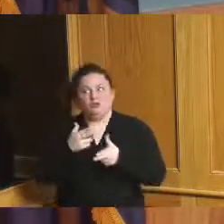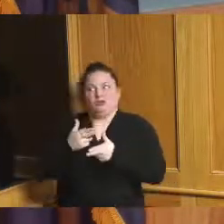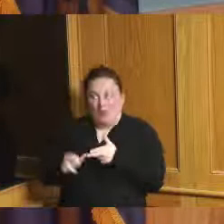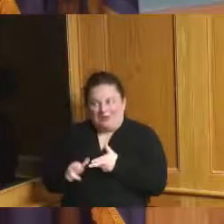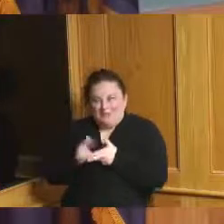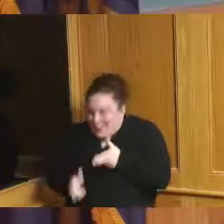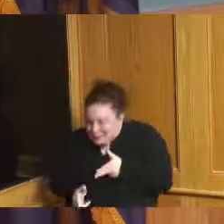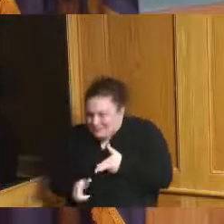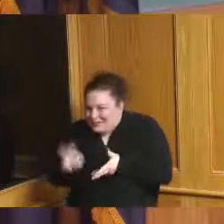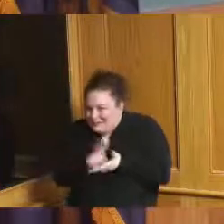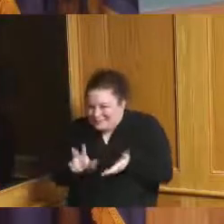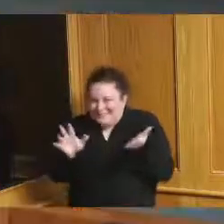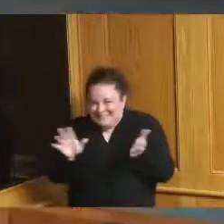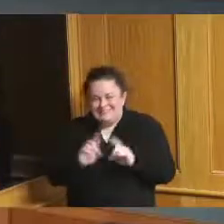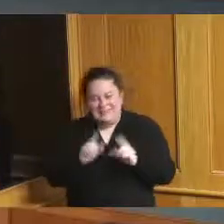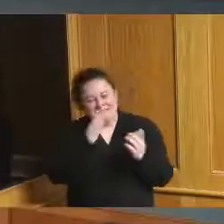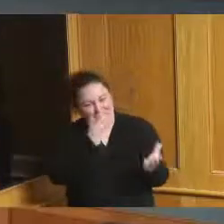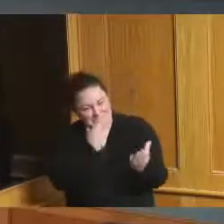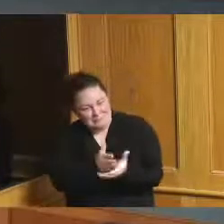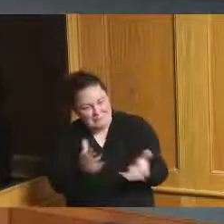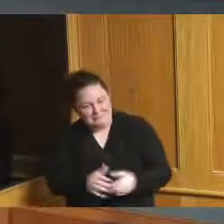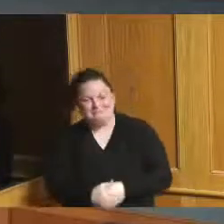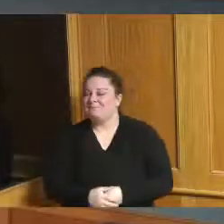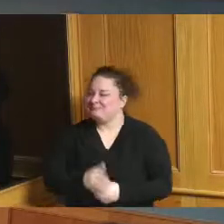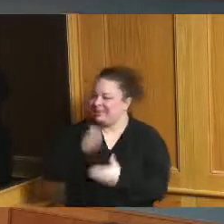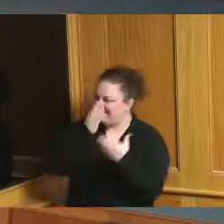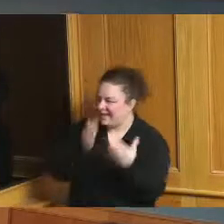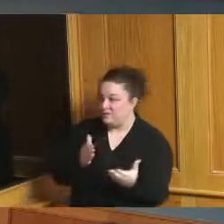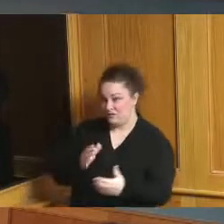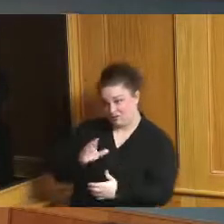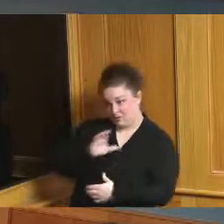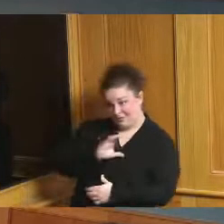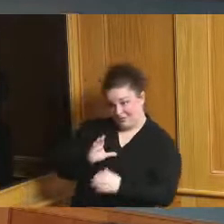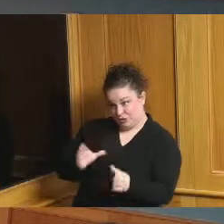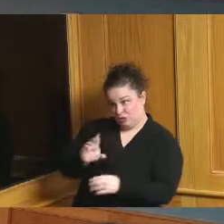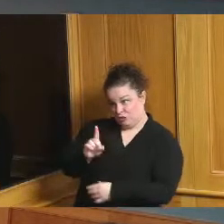thank you thank you Commissioner Driehaus yeah thank you yeah I've I've been asked